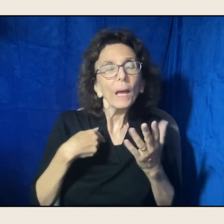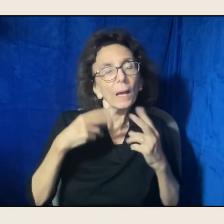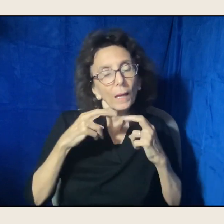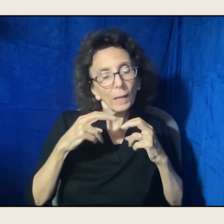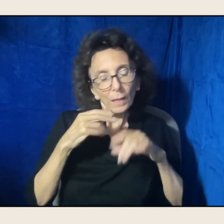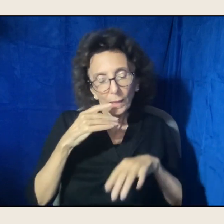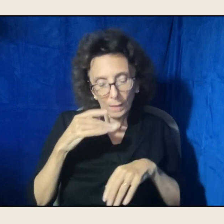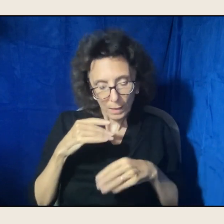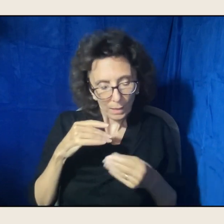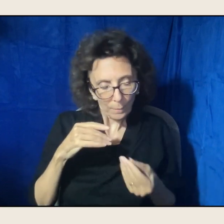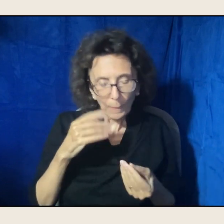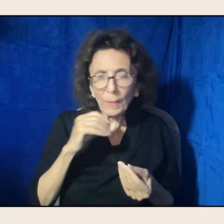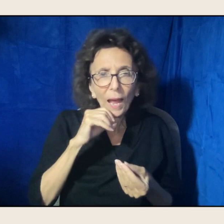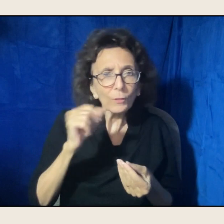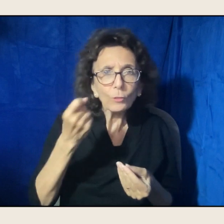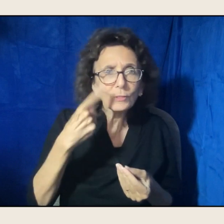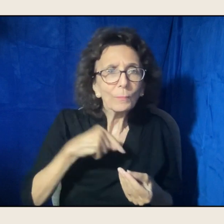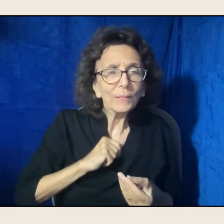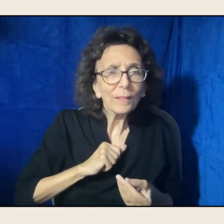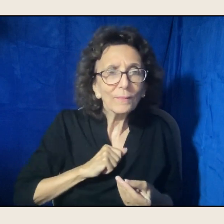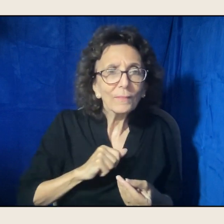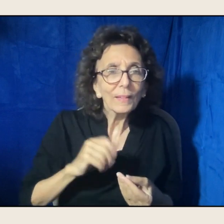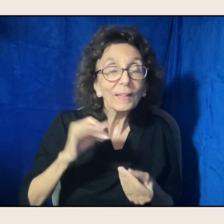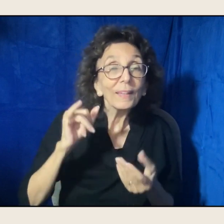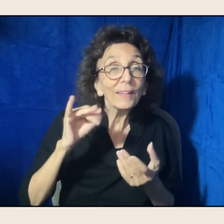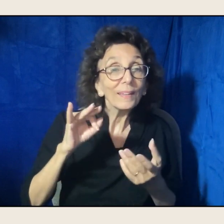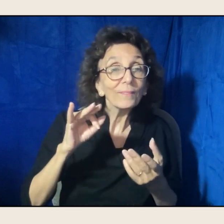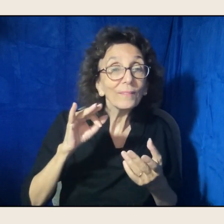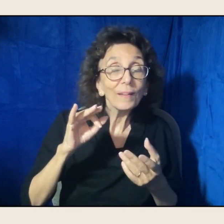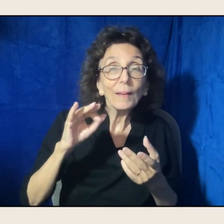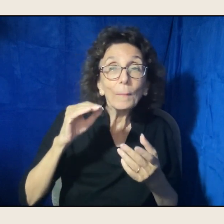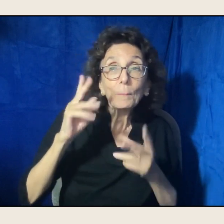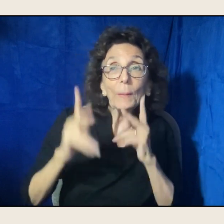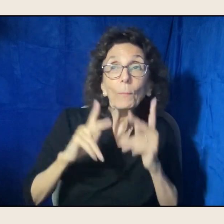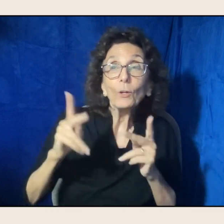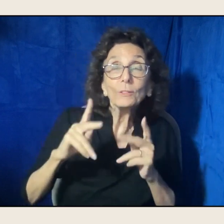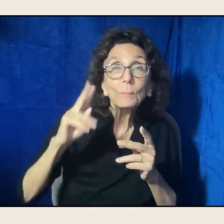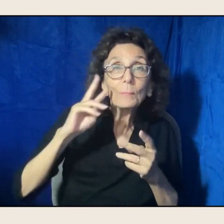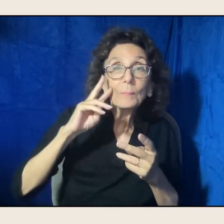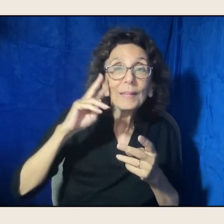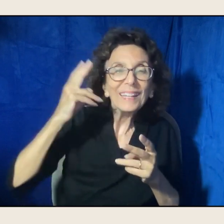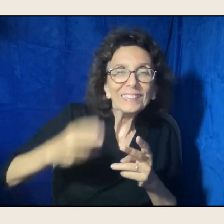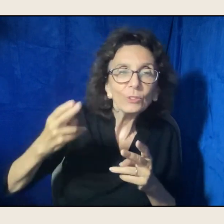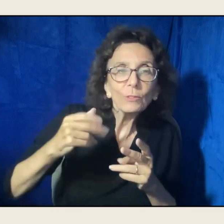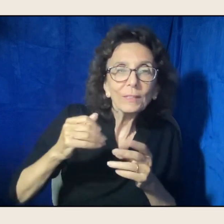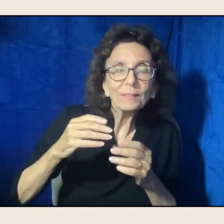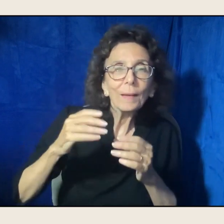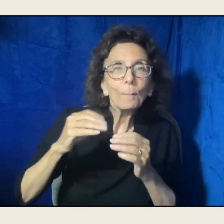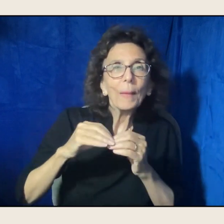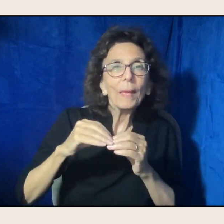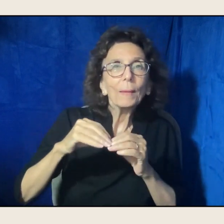'Cause it's where they're misunderstanding, or their histories may be deeper and less superficial at an age of polarization.